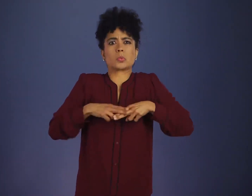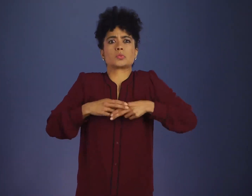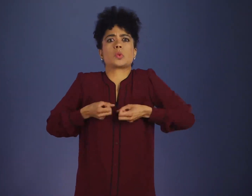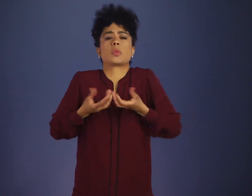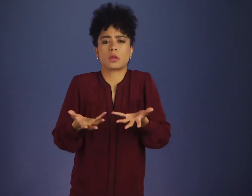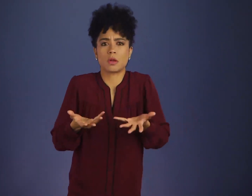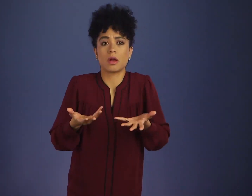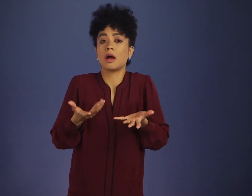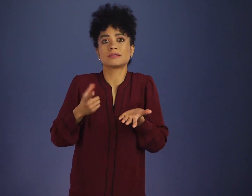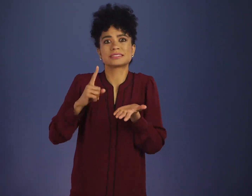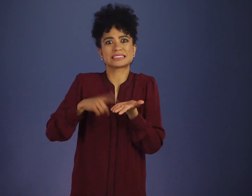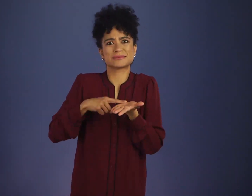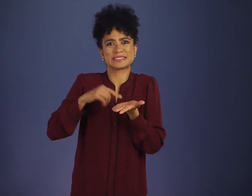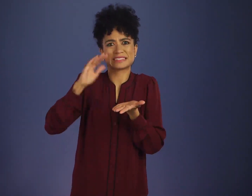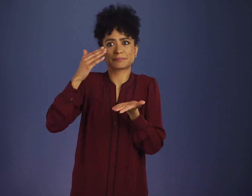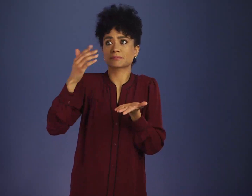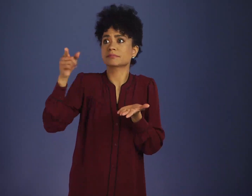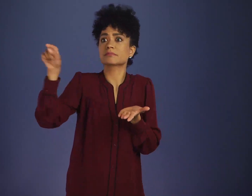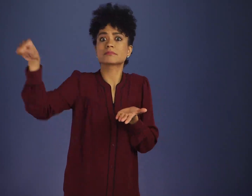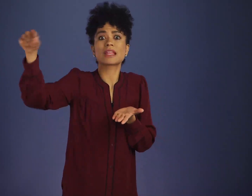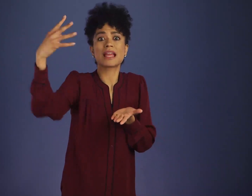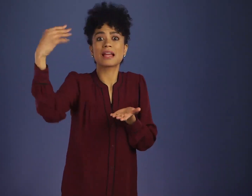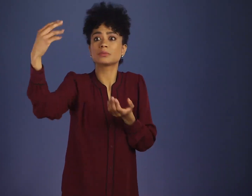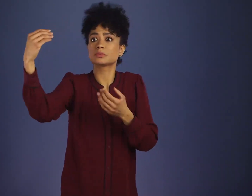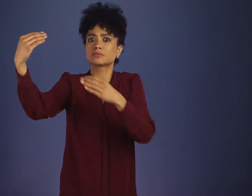and at other times to come from without.